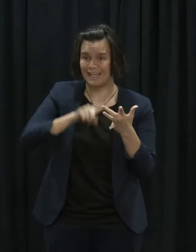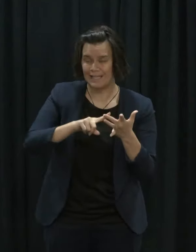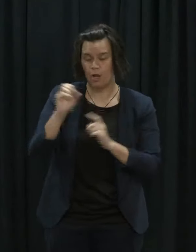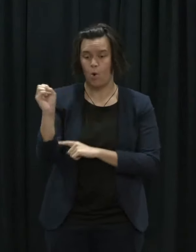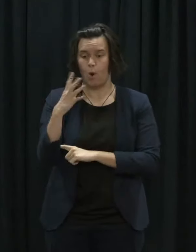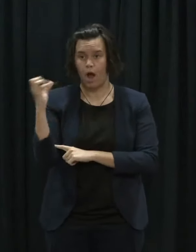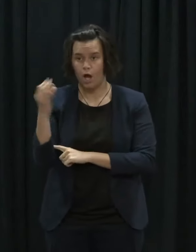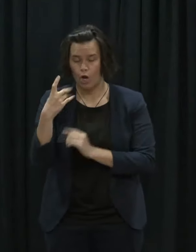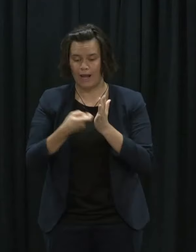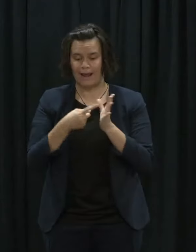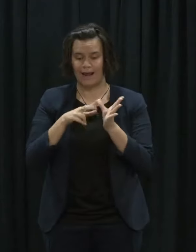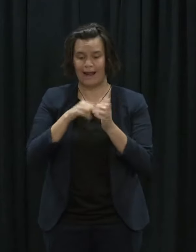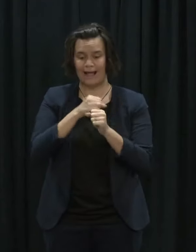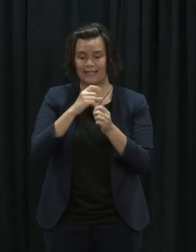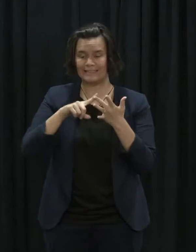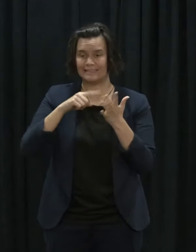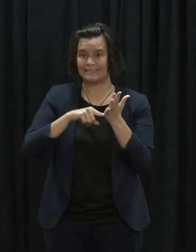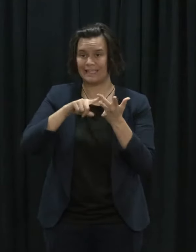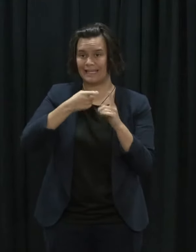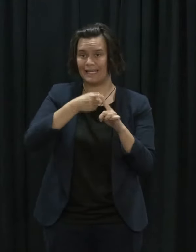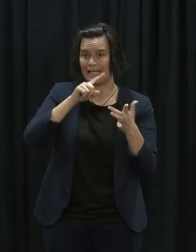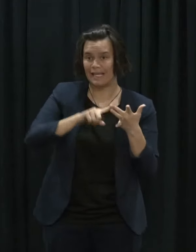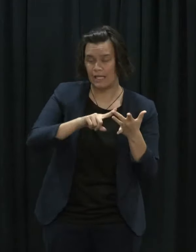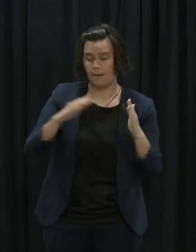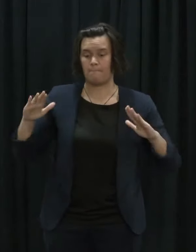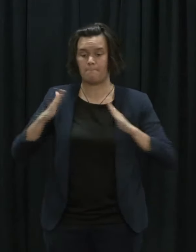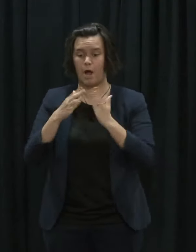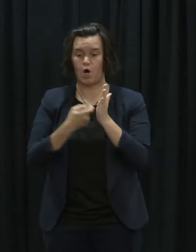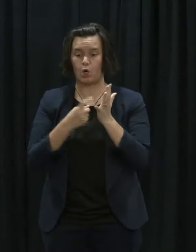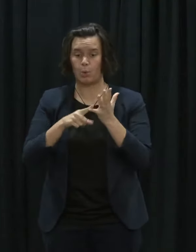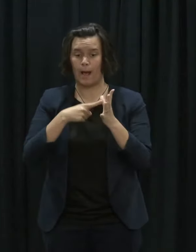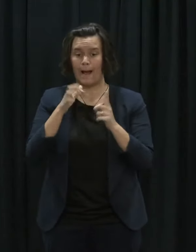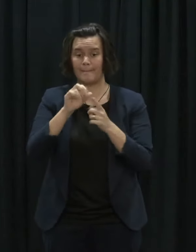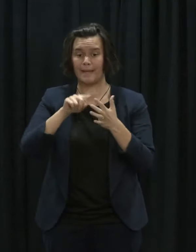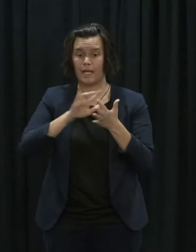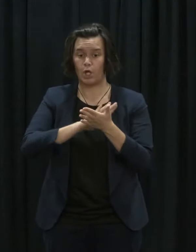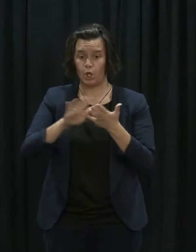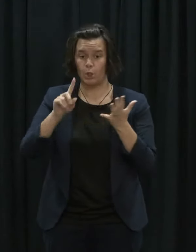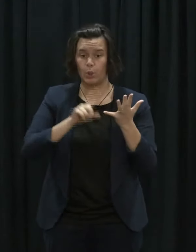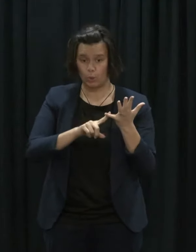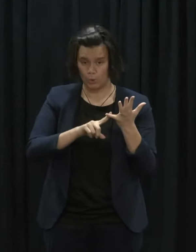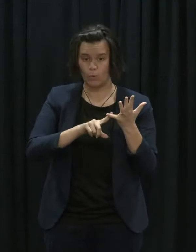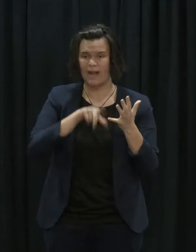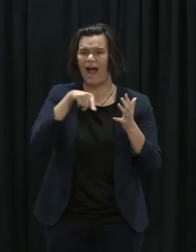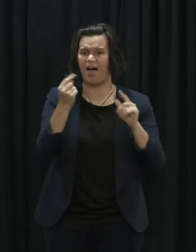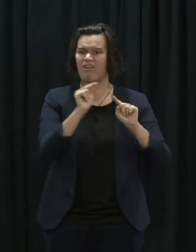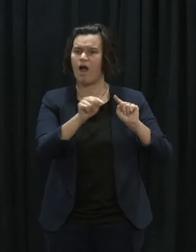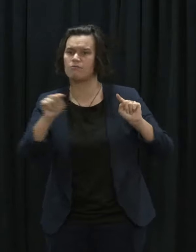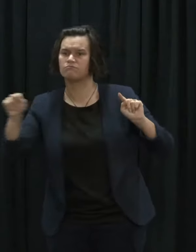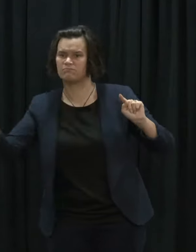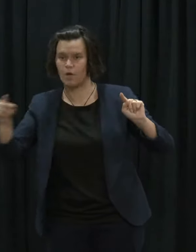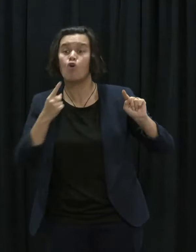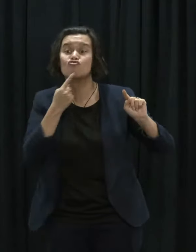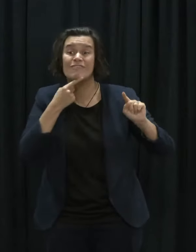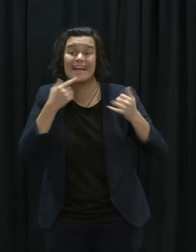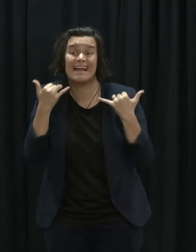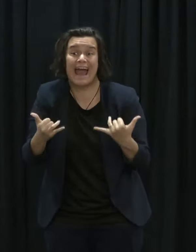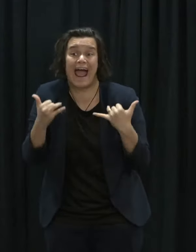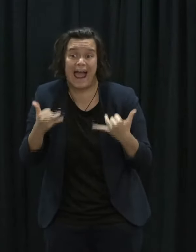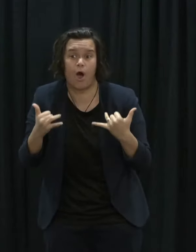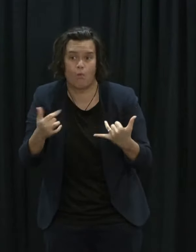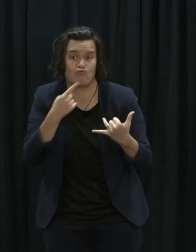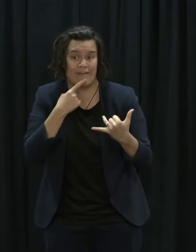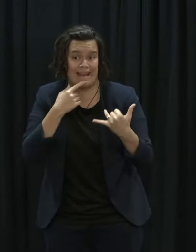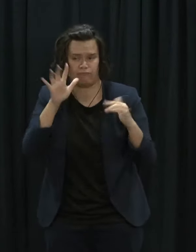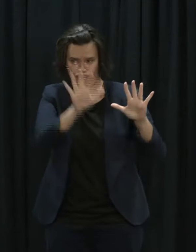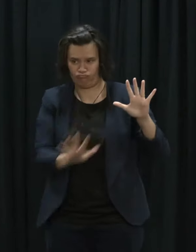currently Taupo, Rotorua, Lakes